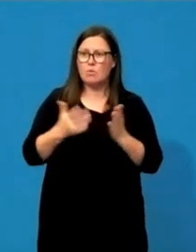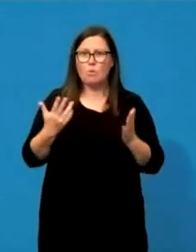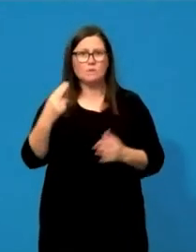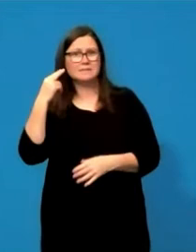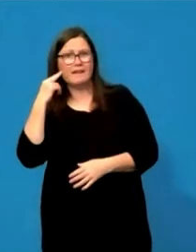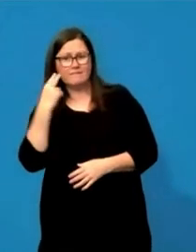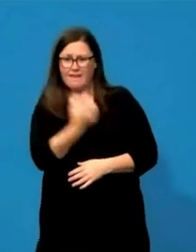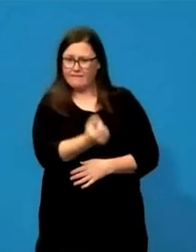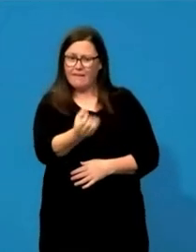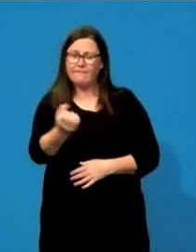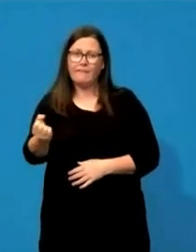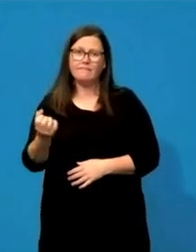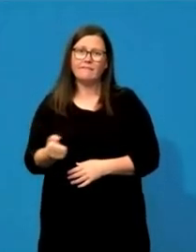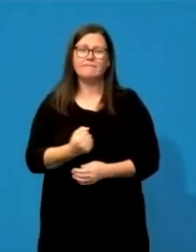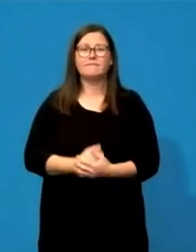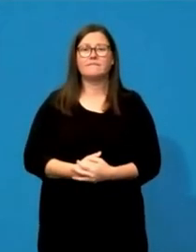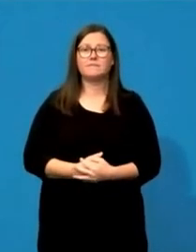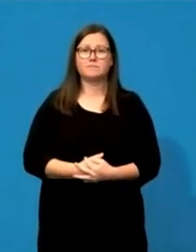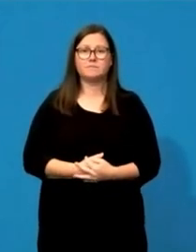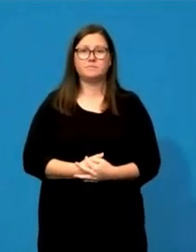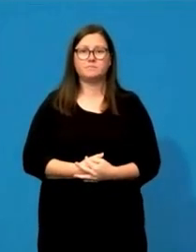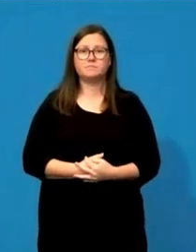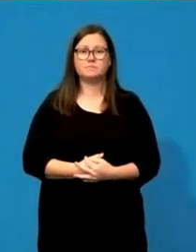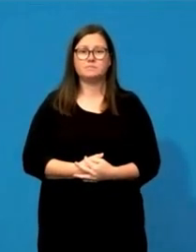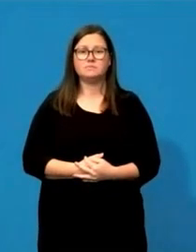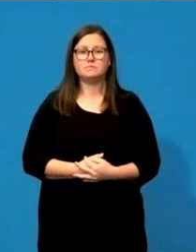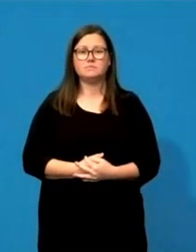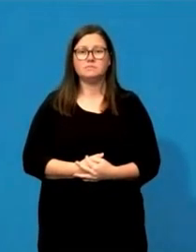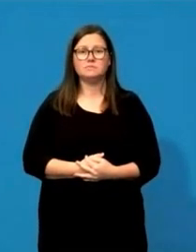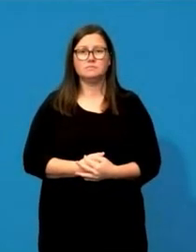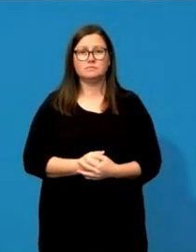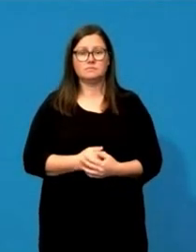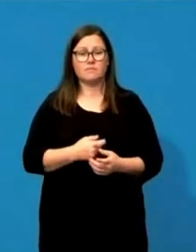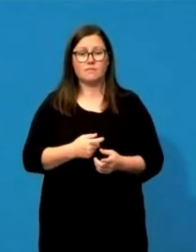Okay. Is hard for to you find - to use that NDIS?